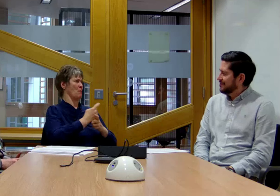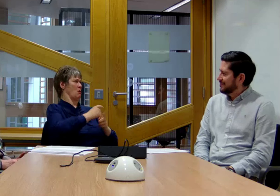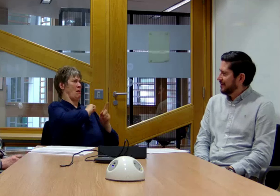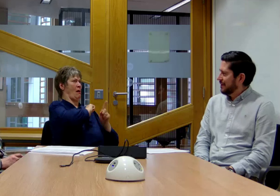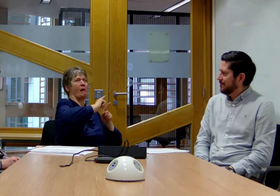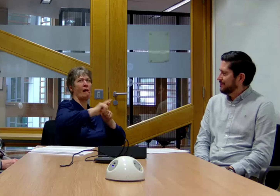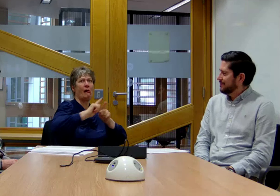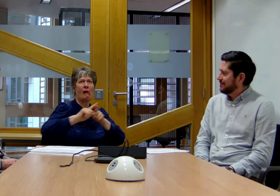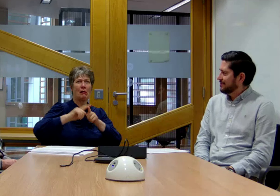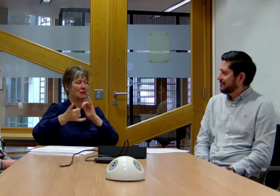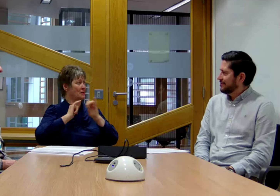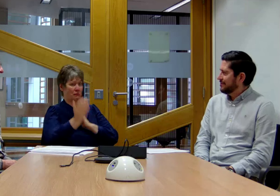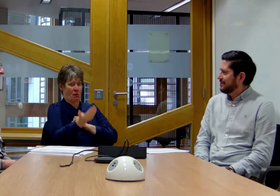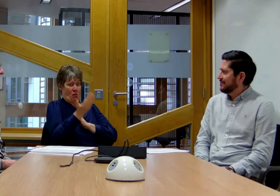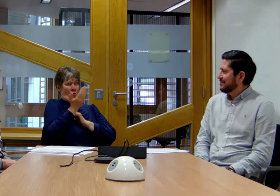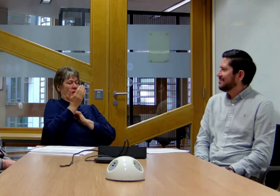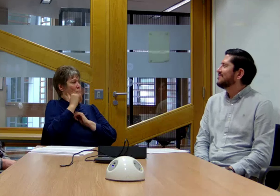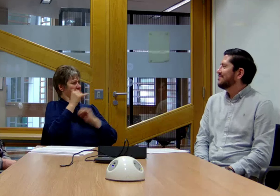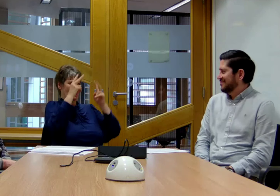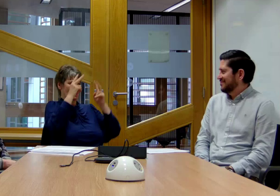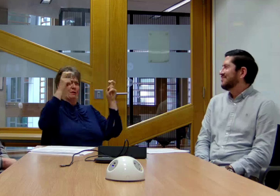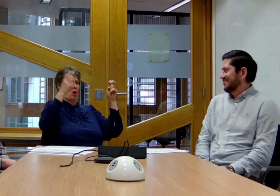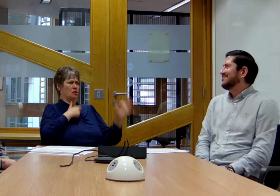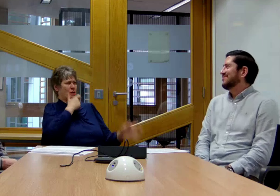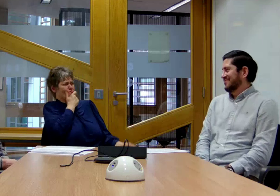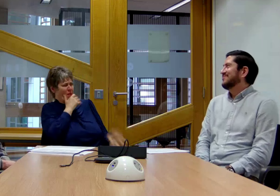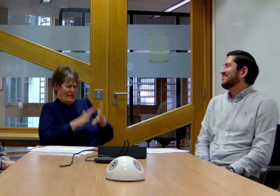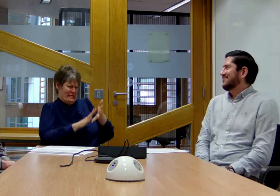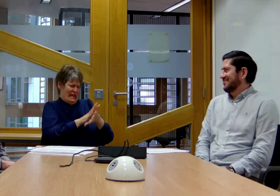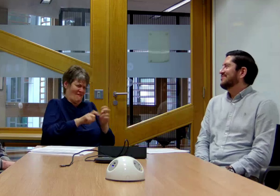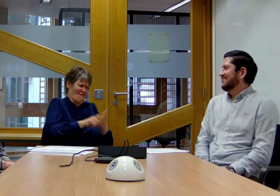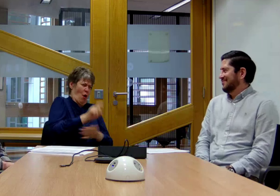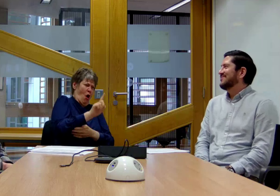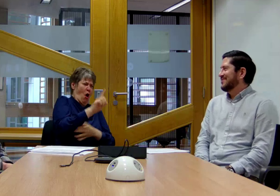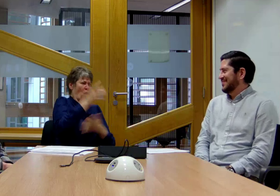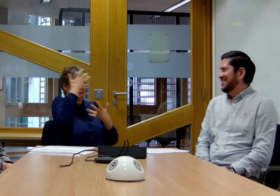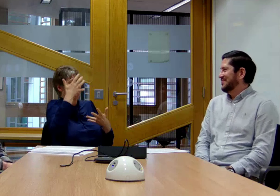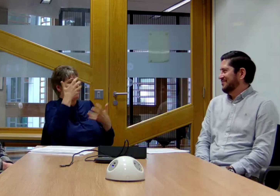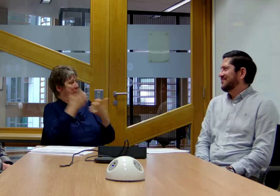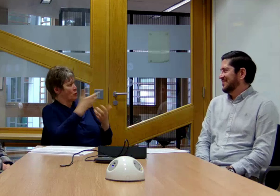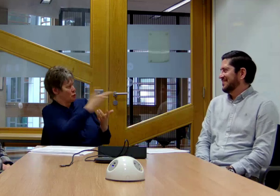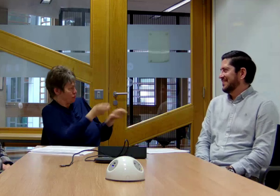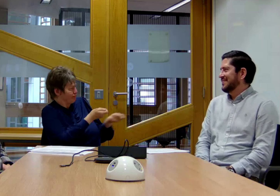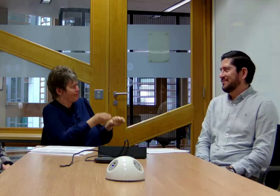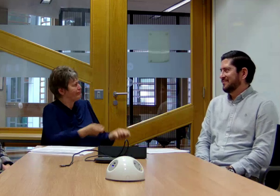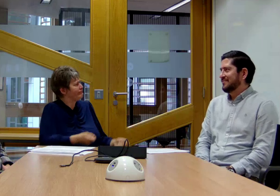the Parliament can discuss anything and everything and quite often at short notice. How do you